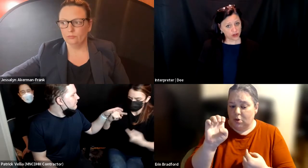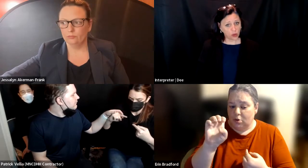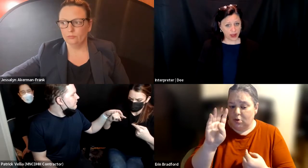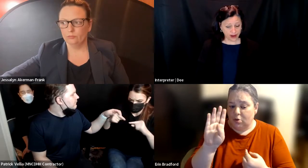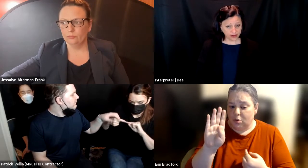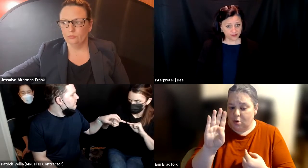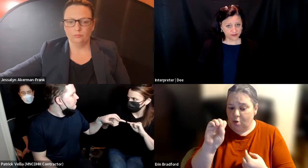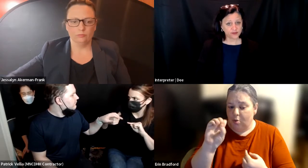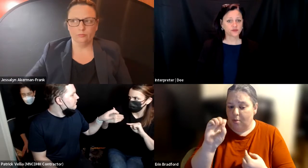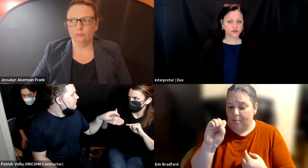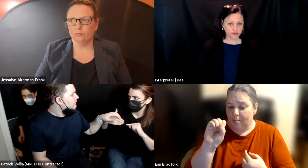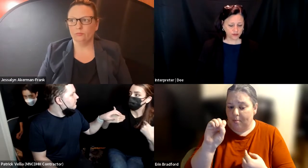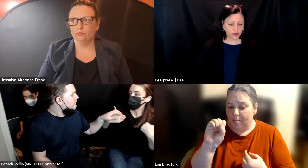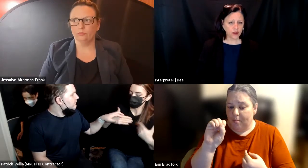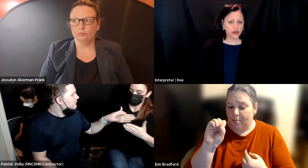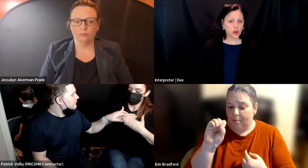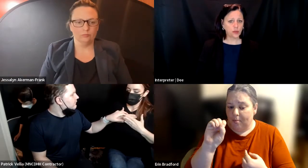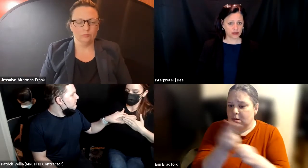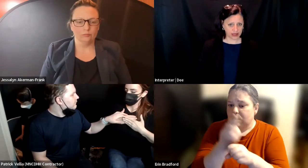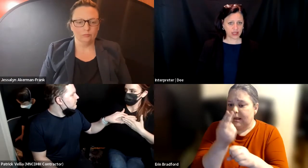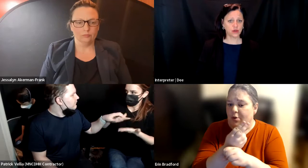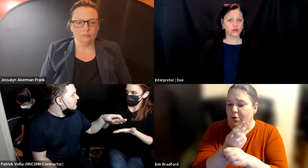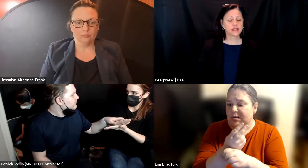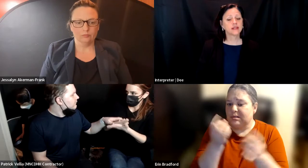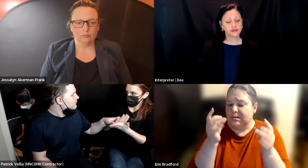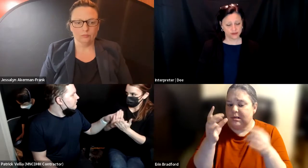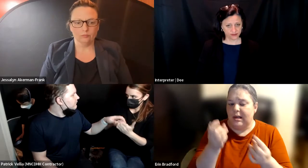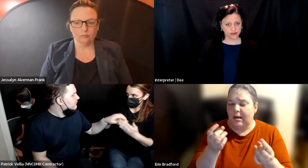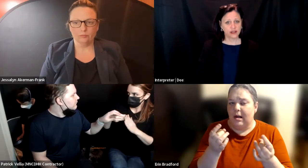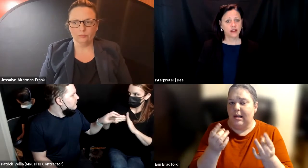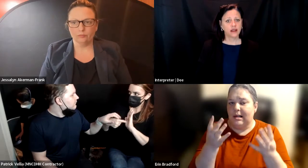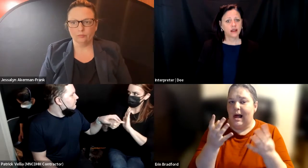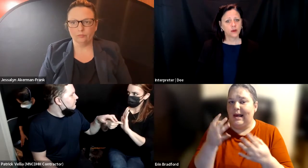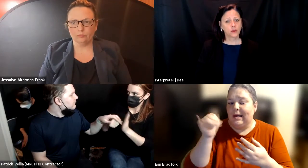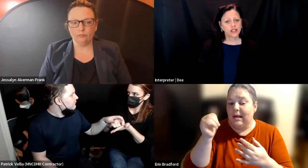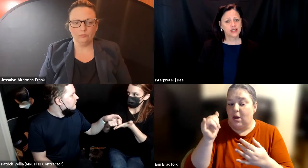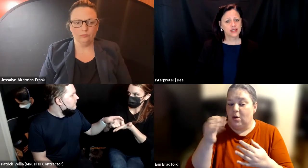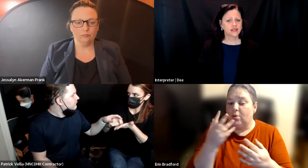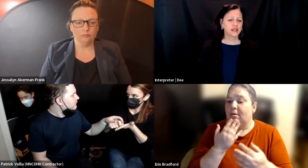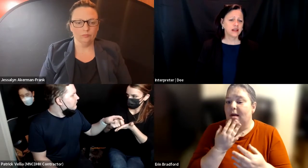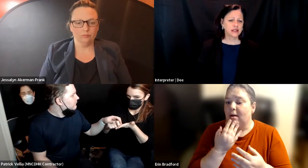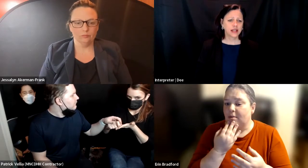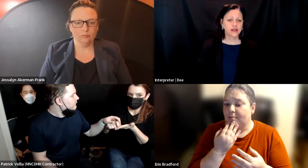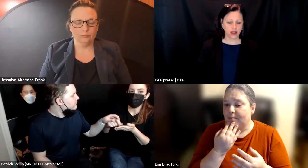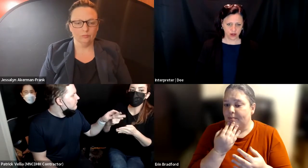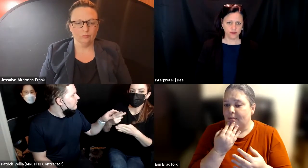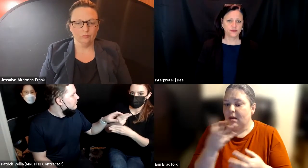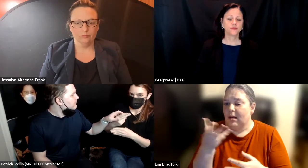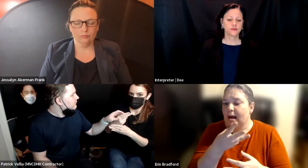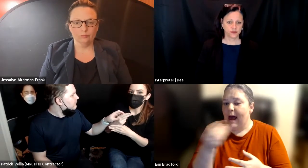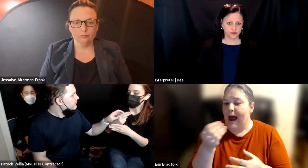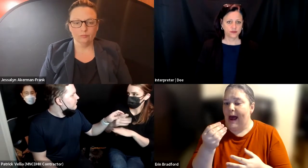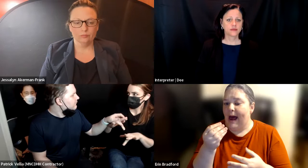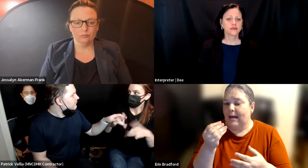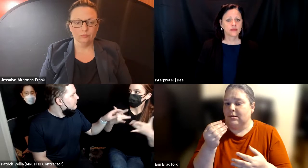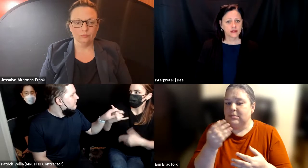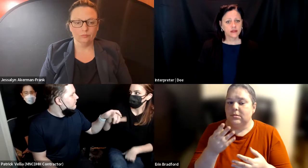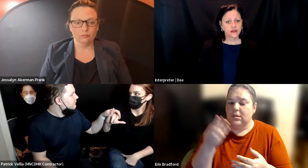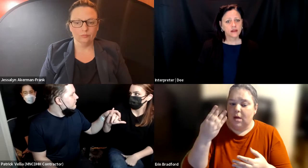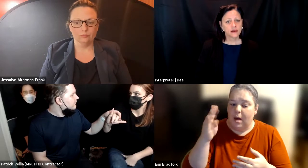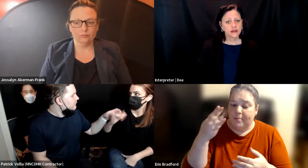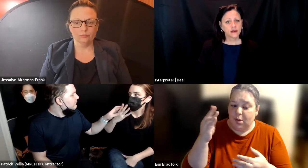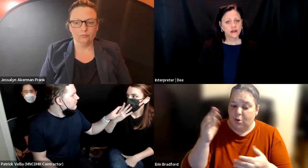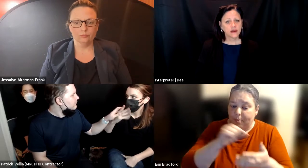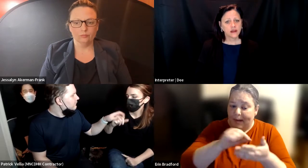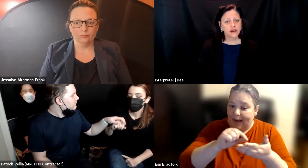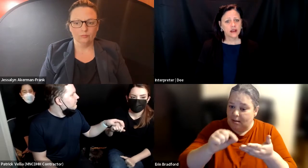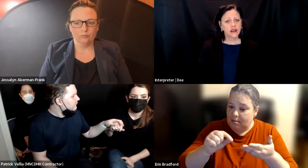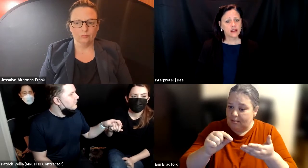I cannot use white paper because it hurts my eyes terribly.